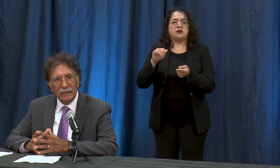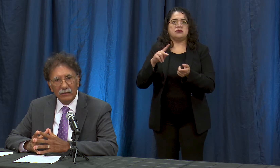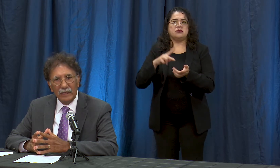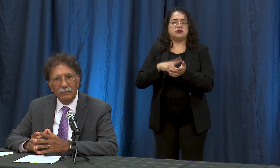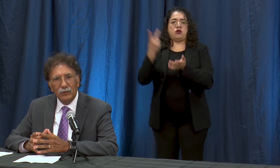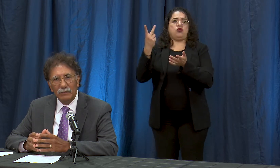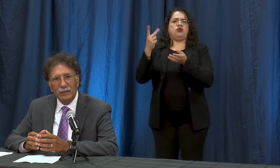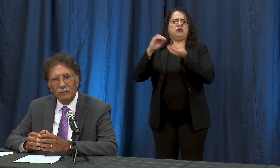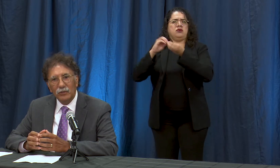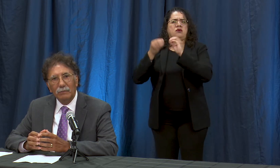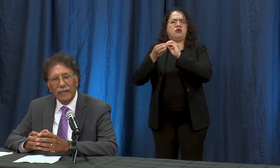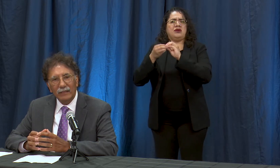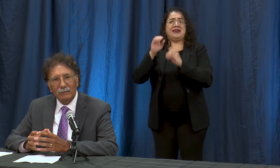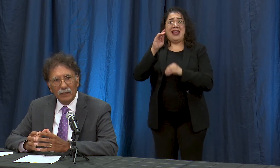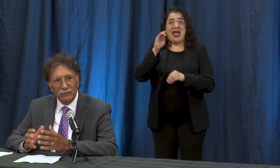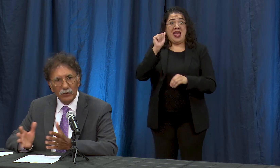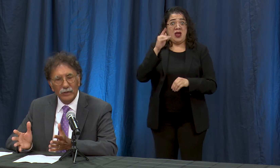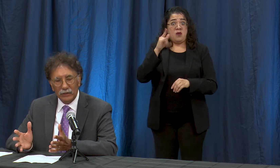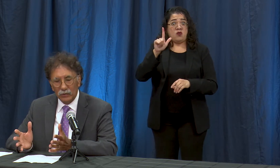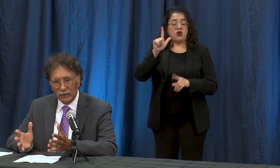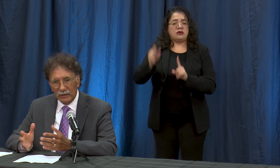now, April has been the most impacted month for 2020.